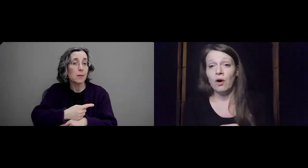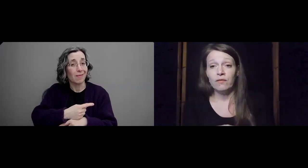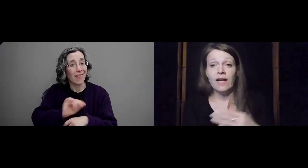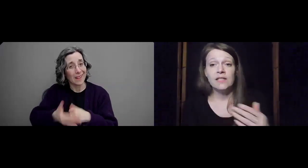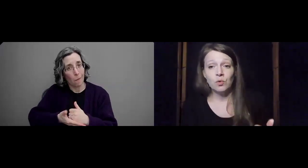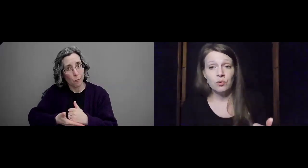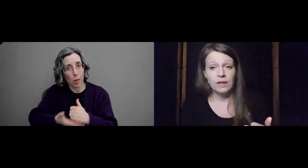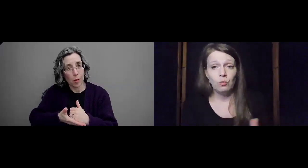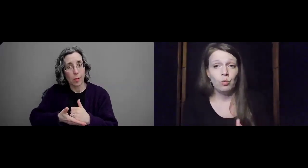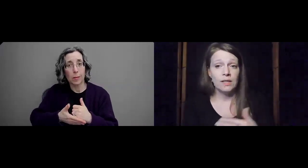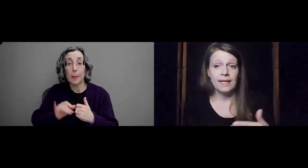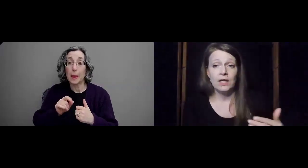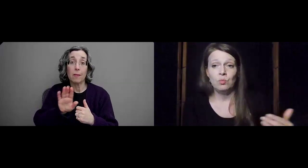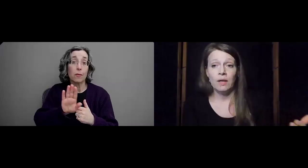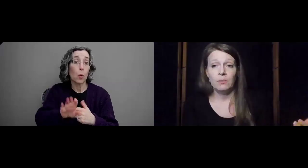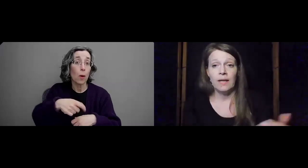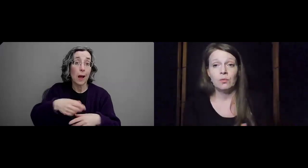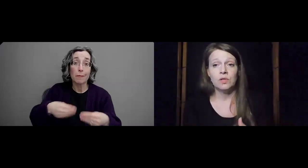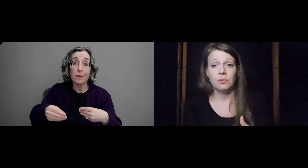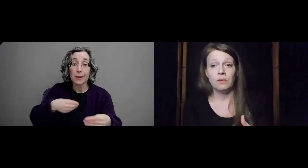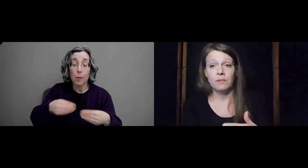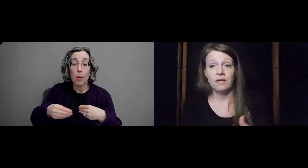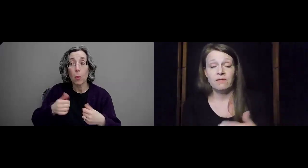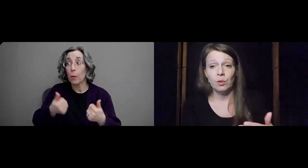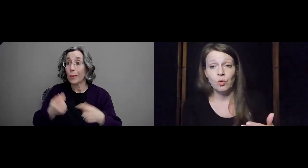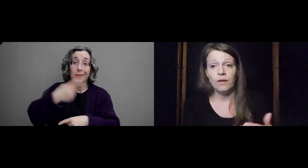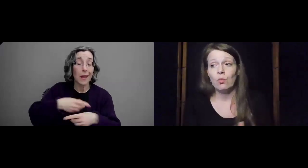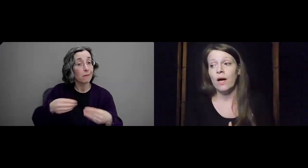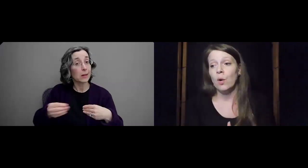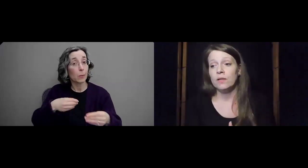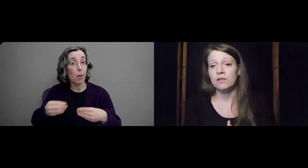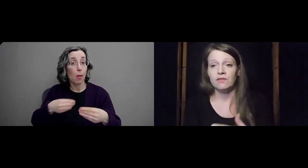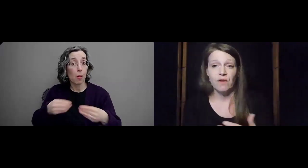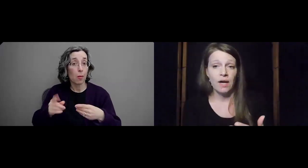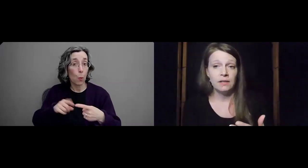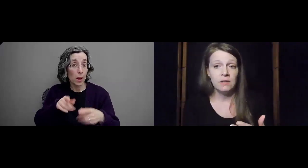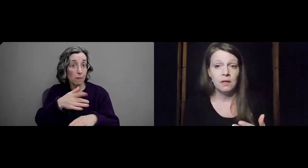give us alternate dates, say you give us, you know, that you are flexible in what day you might